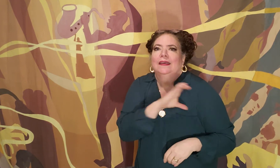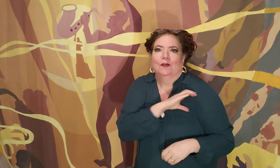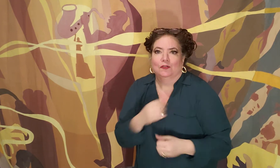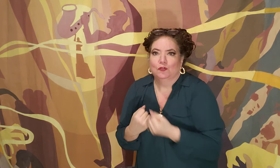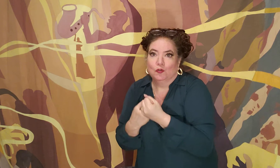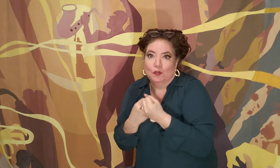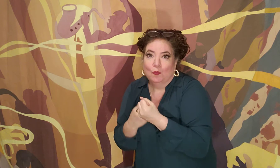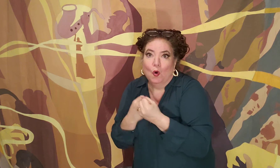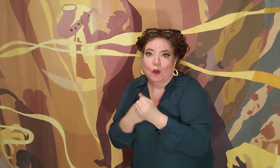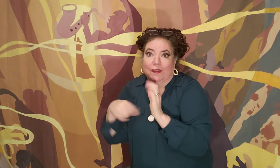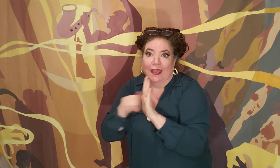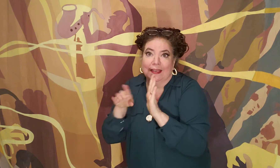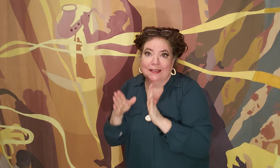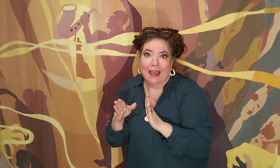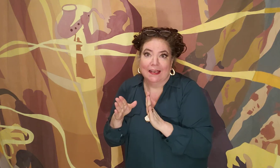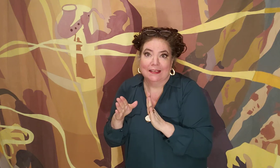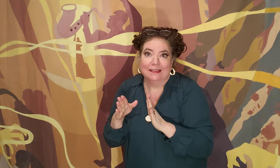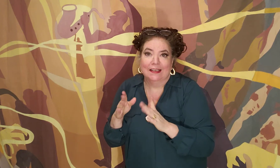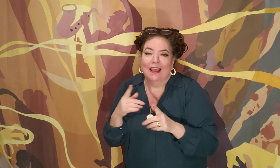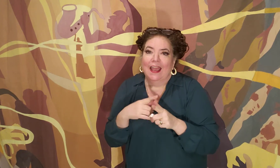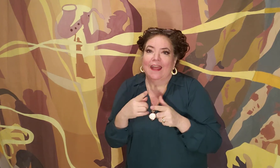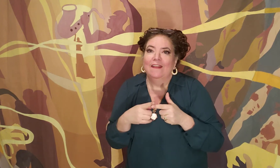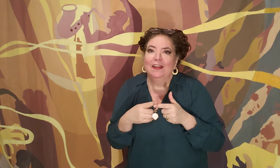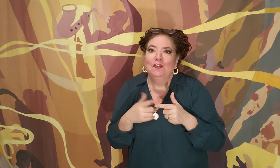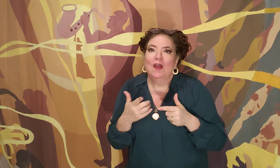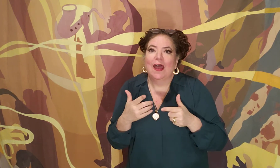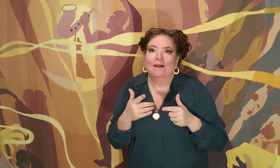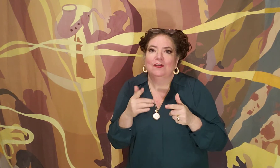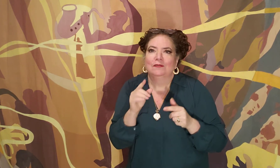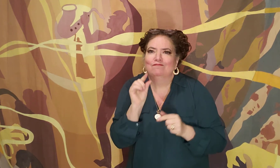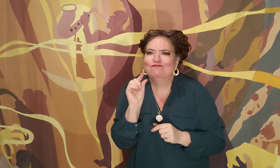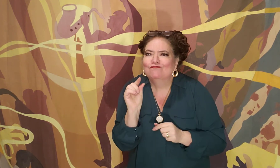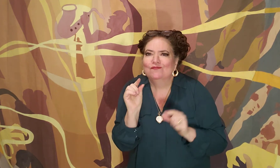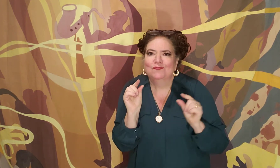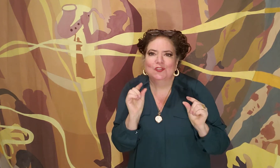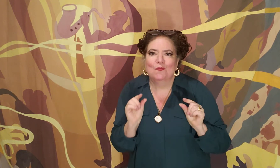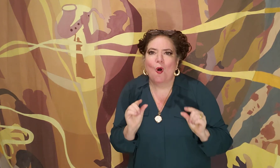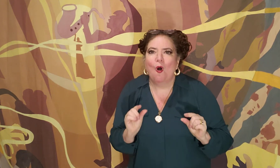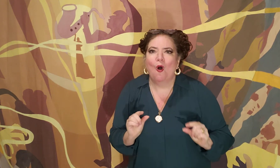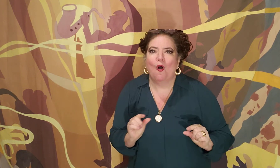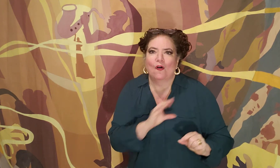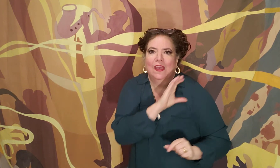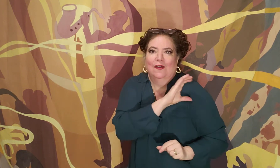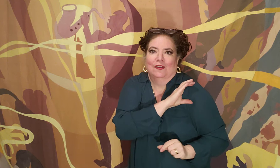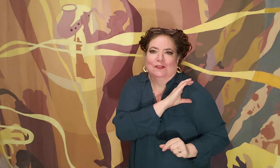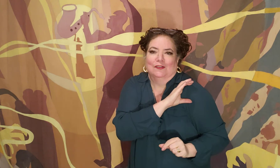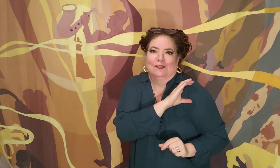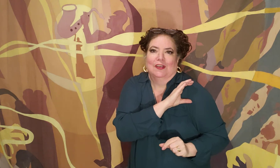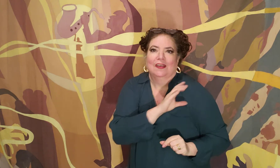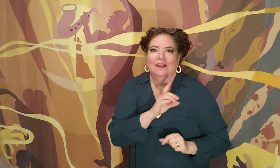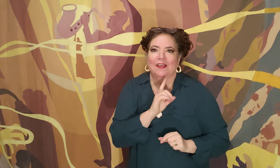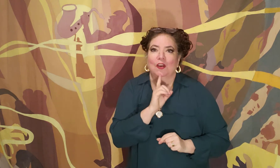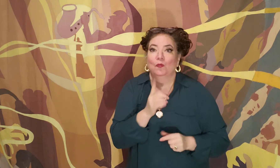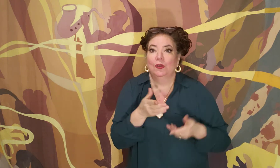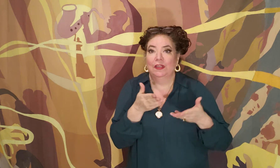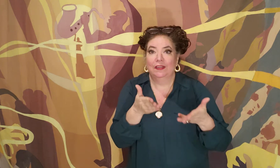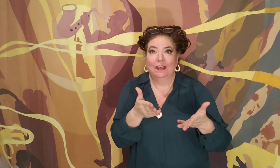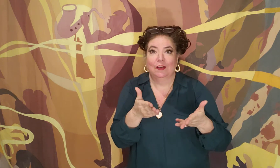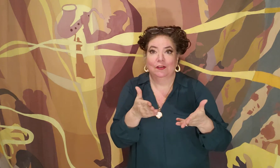Characters who support the antagonist, and then you have small characters that are really there